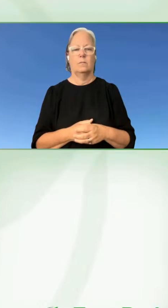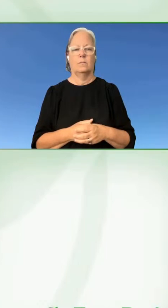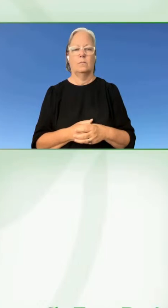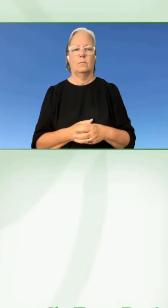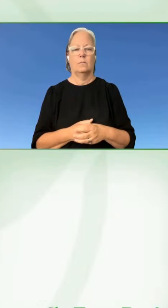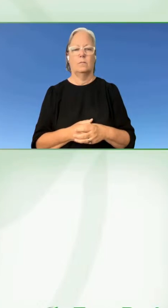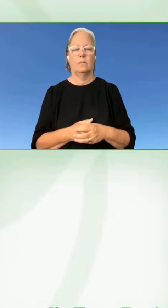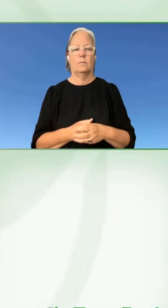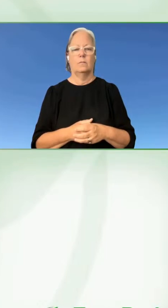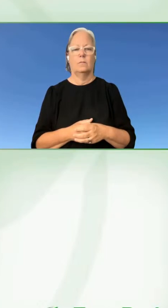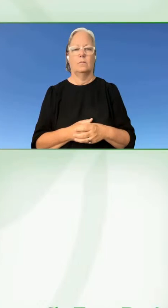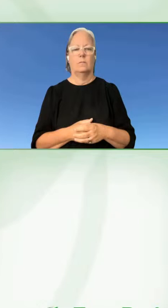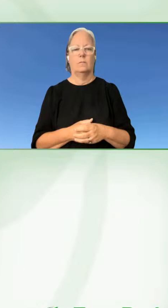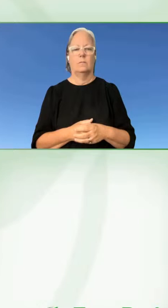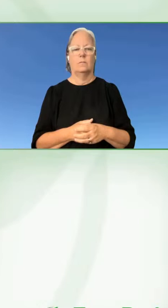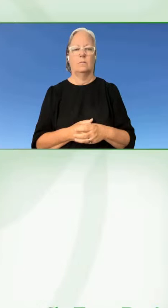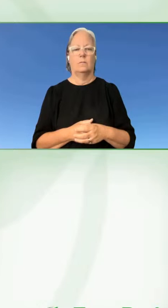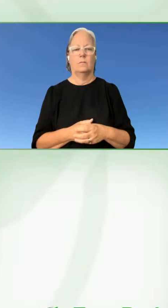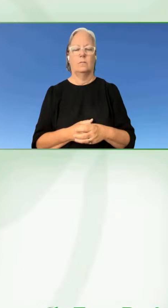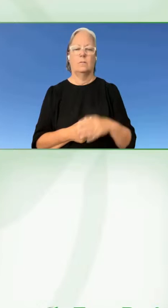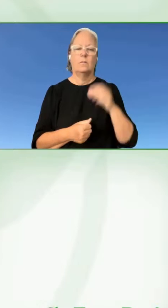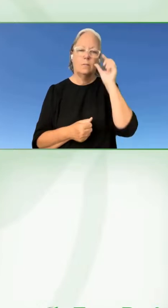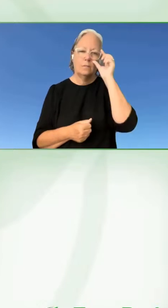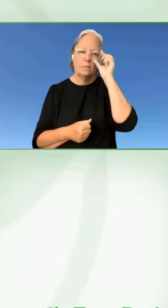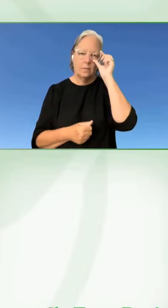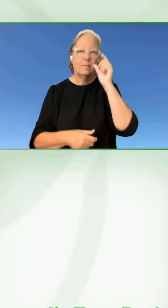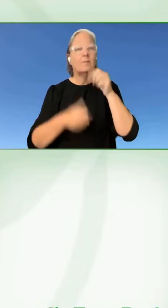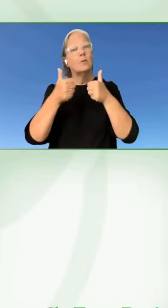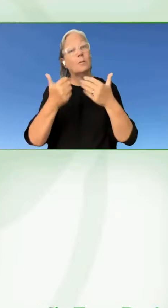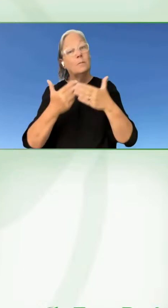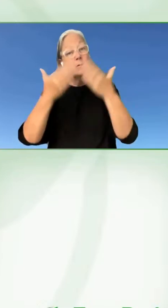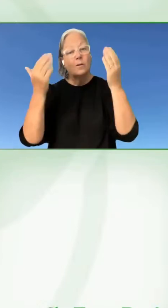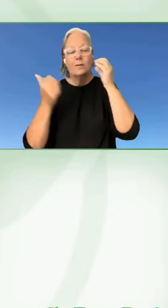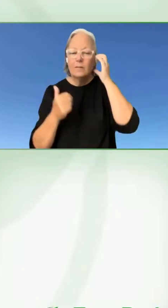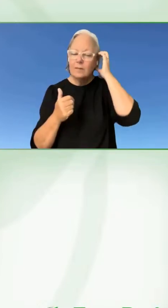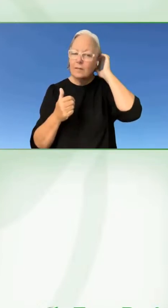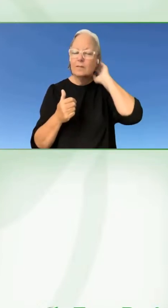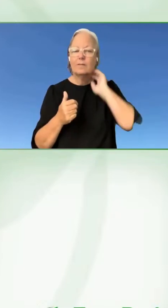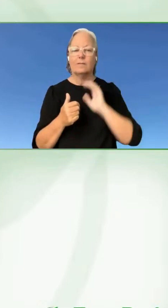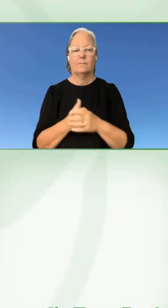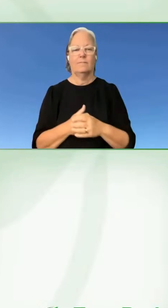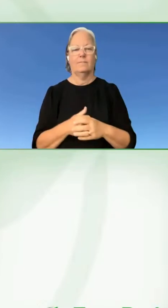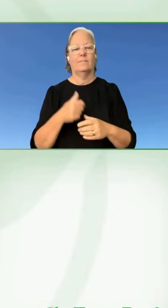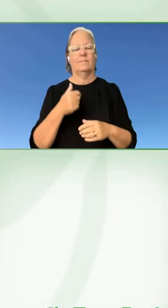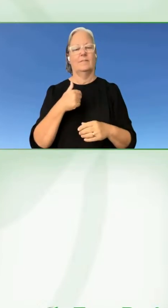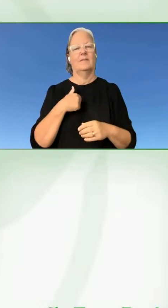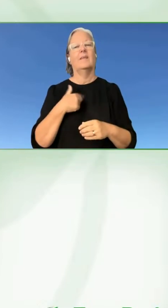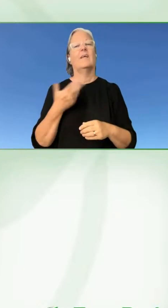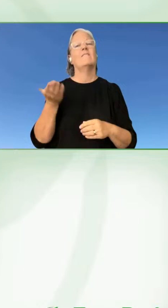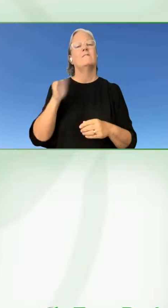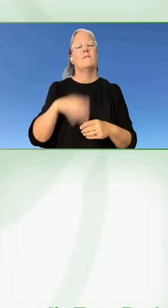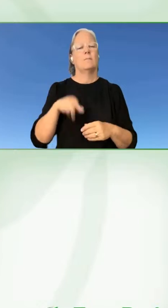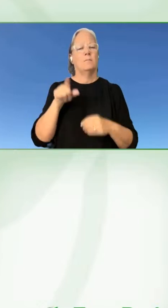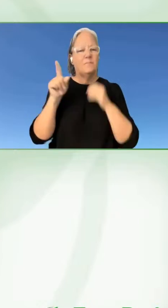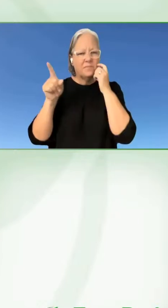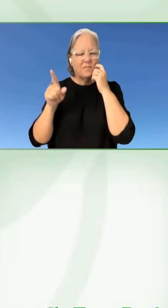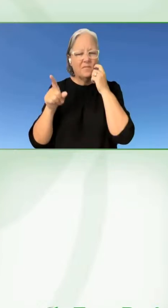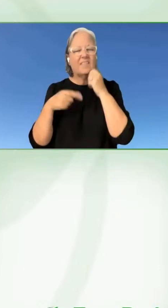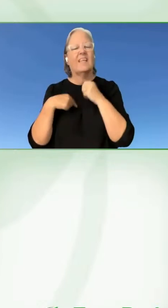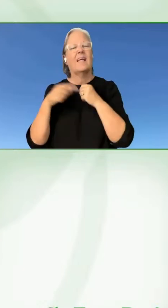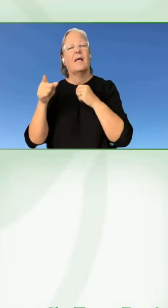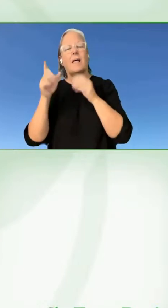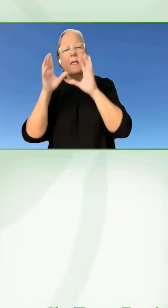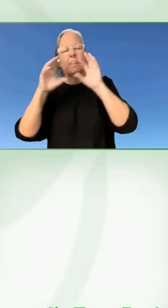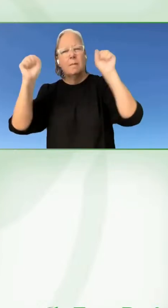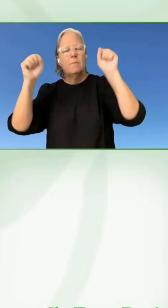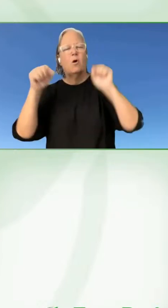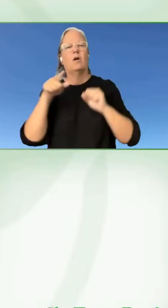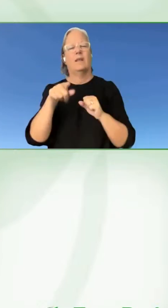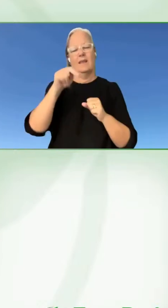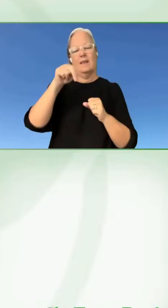Since the establishment of the foundation in August 2014 we are promoting projects in